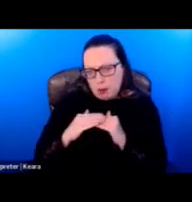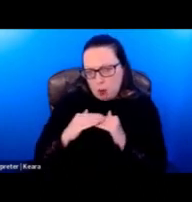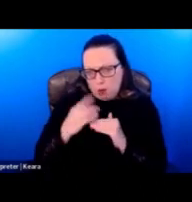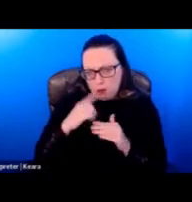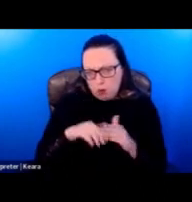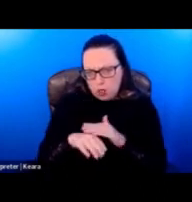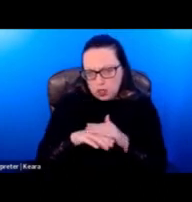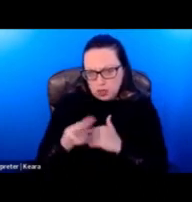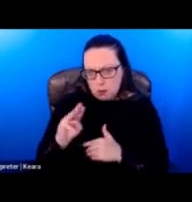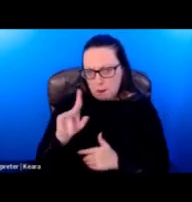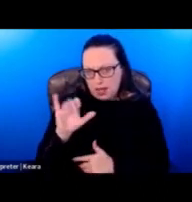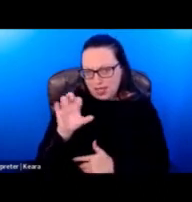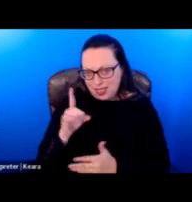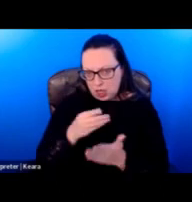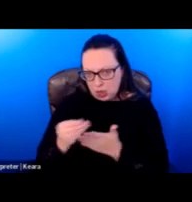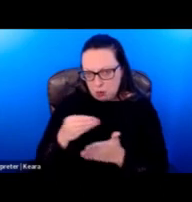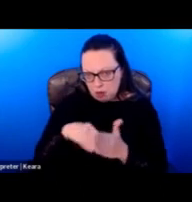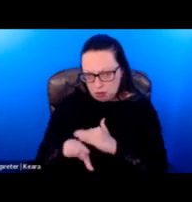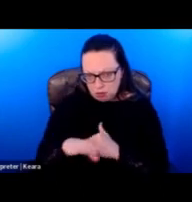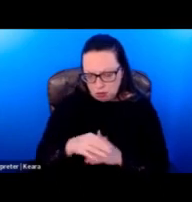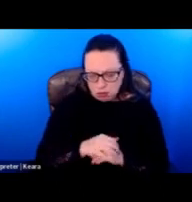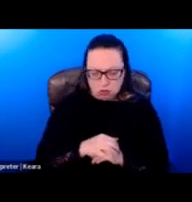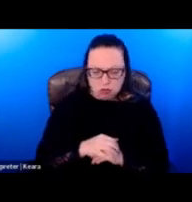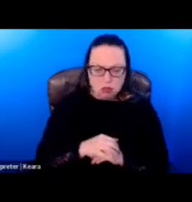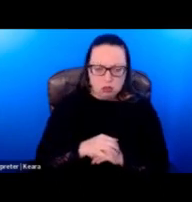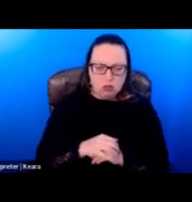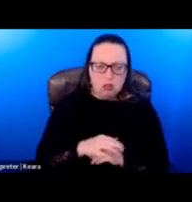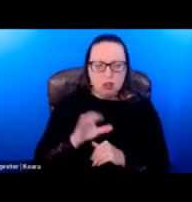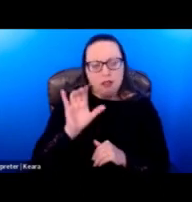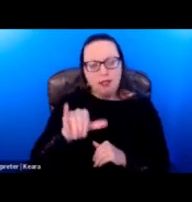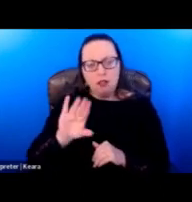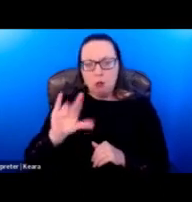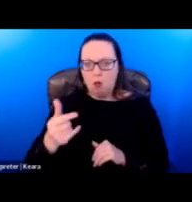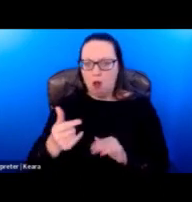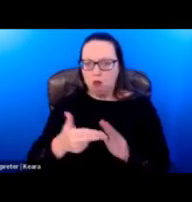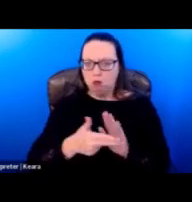Medicaid buy in, but this or this blog will highlight rapid